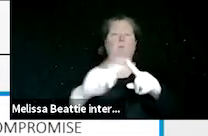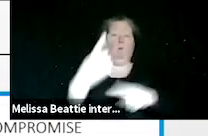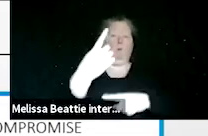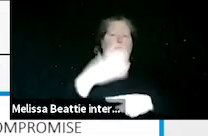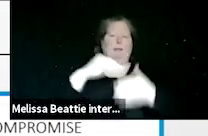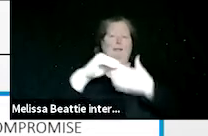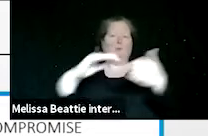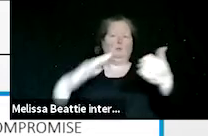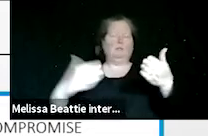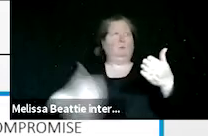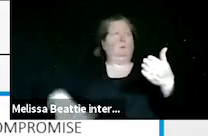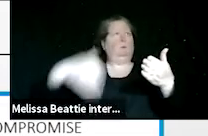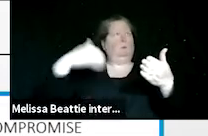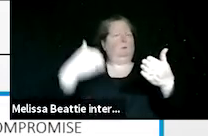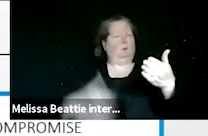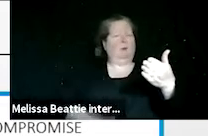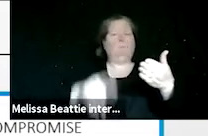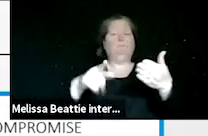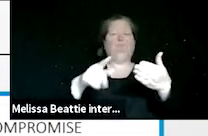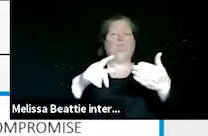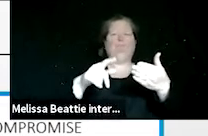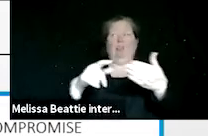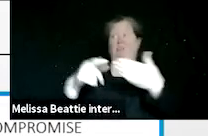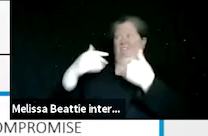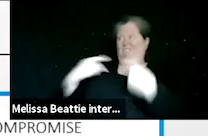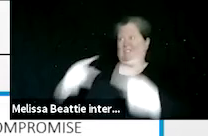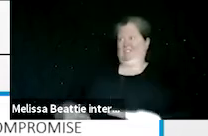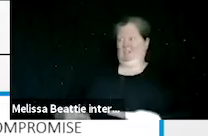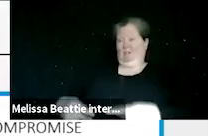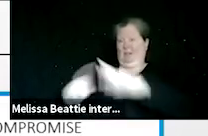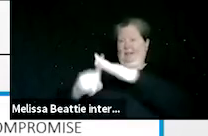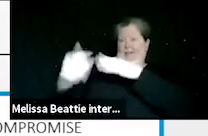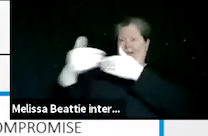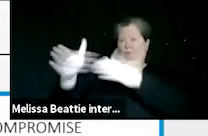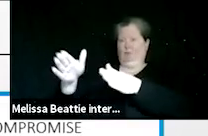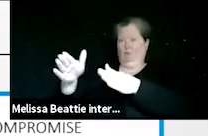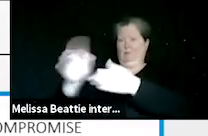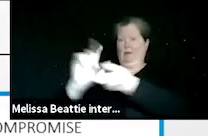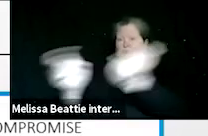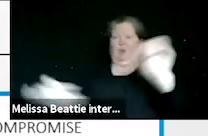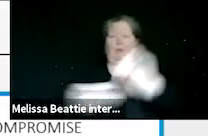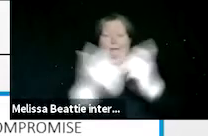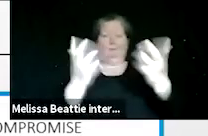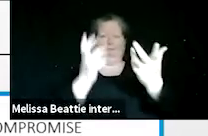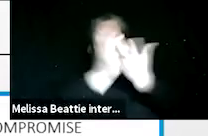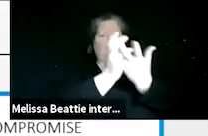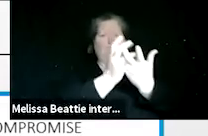essentially virtualized the physical escape room and were able to keep Ben Woelk: Couple of the puzzles, we had to build a lot of new puzzles